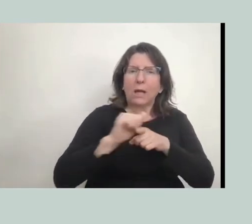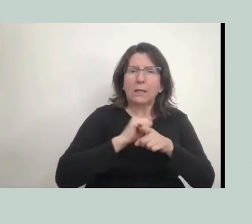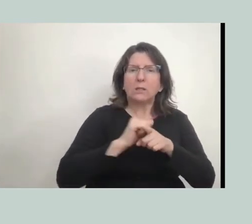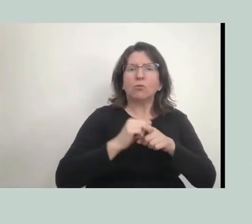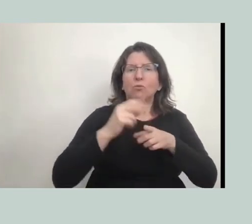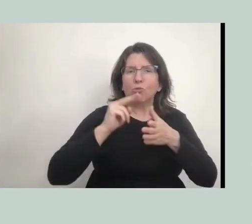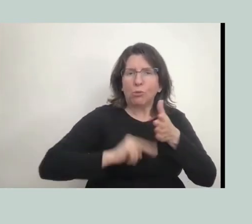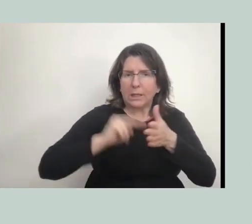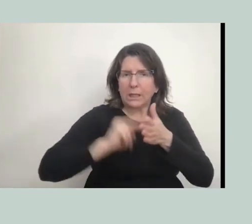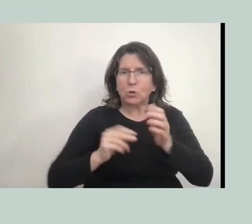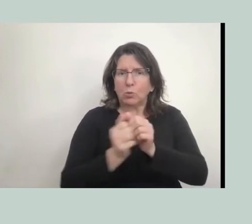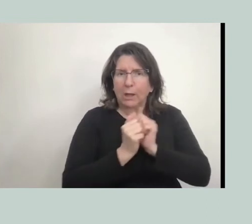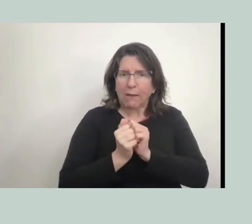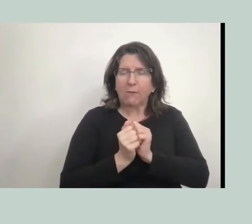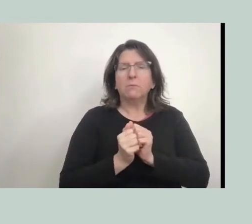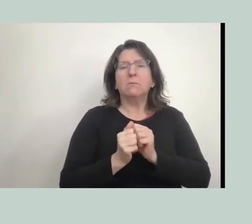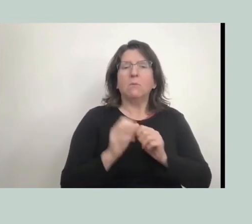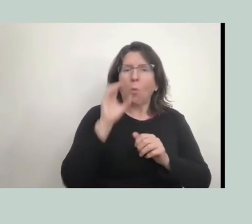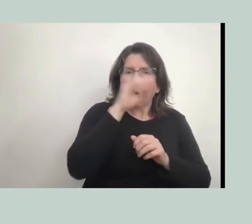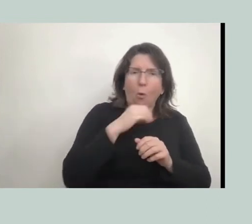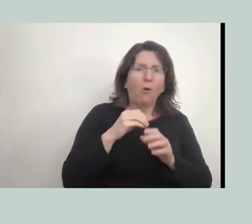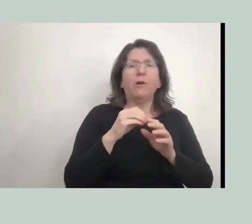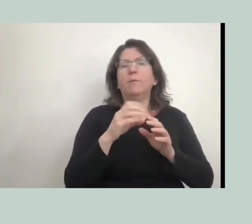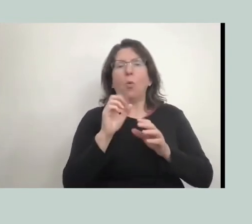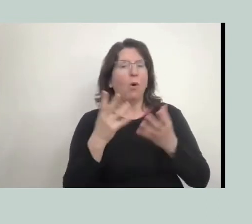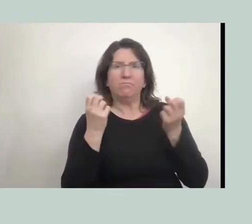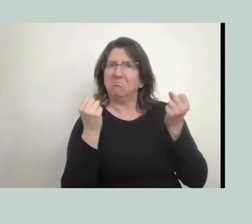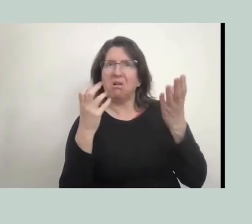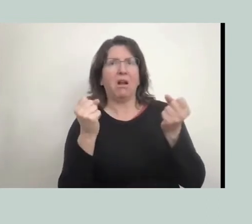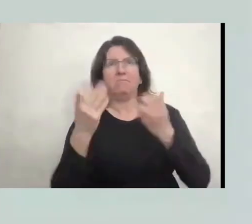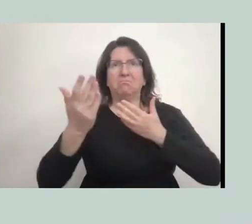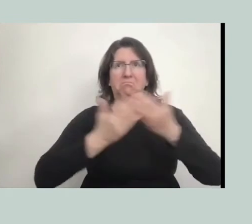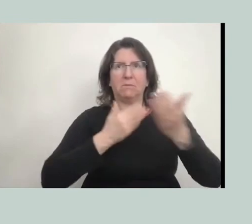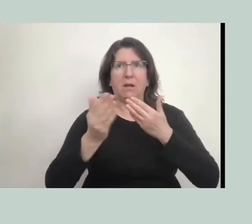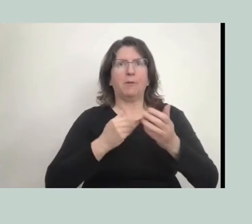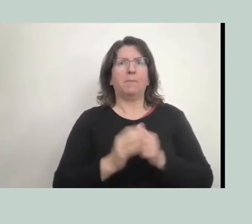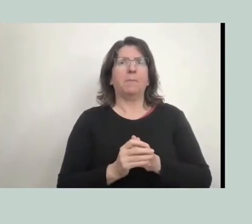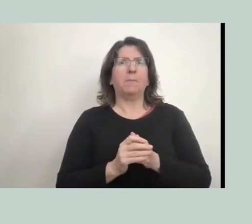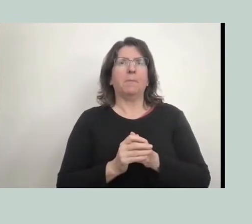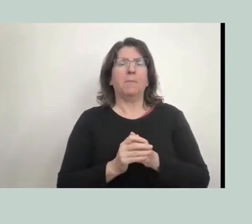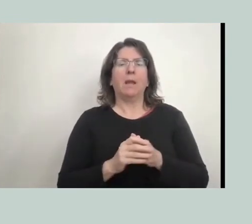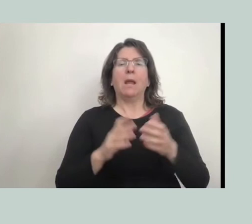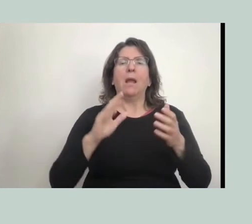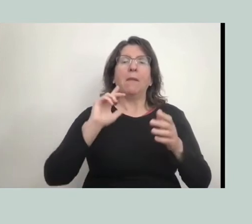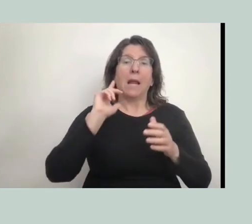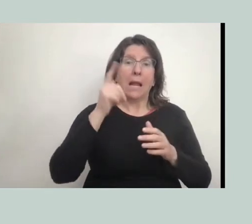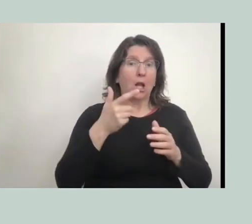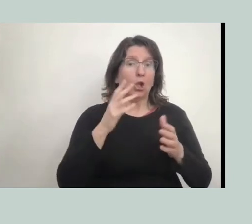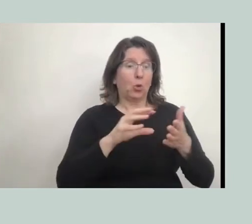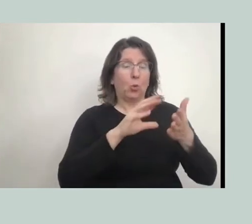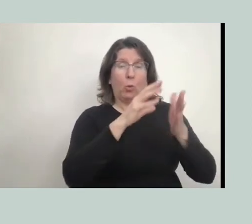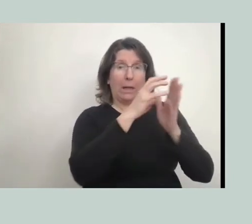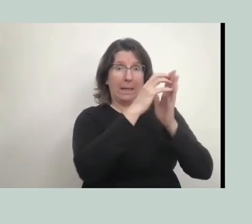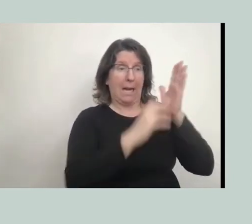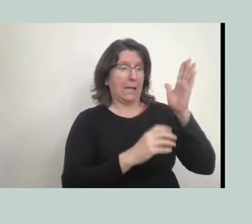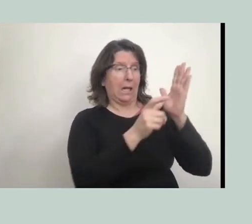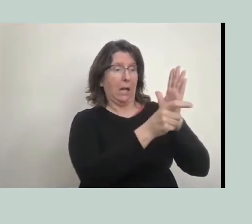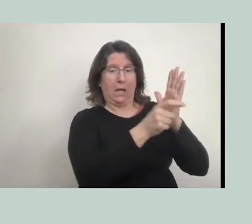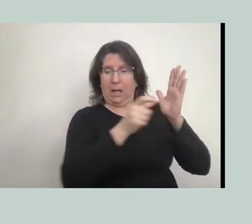You can have a class discussion, then you can practice. They can do it orally or they could do it in sign language.